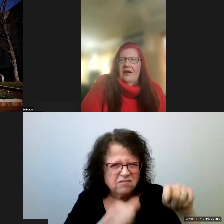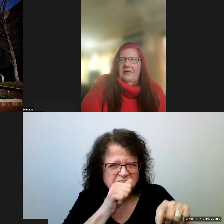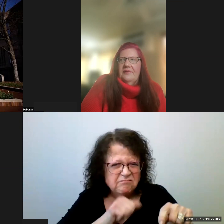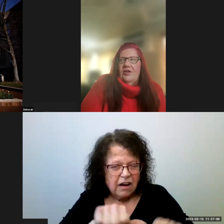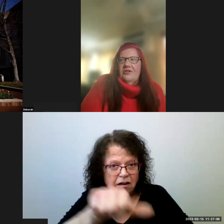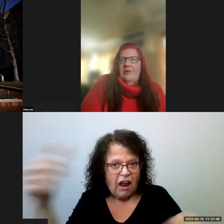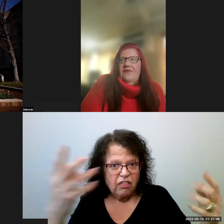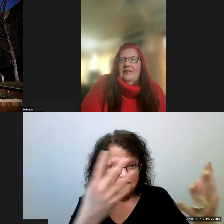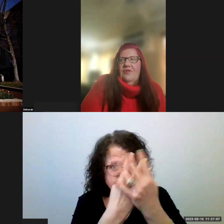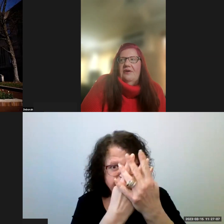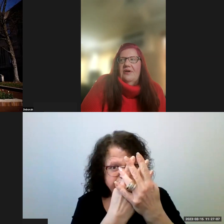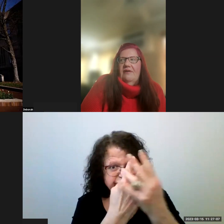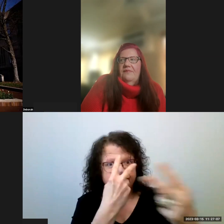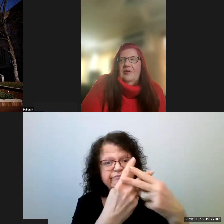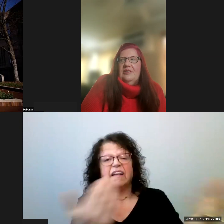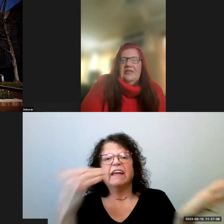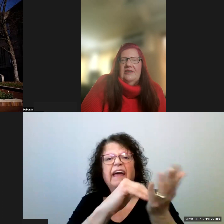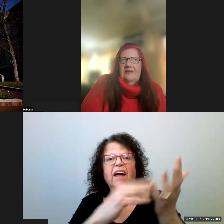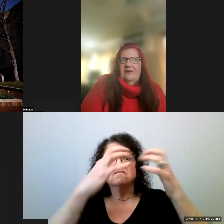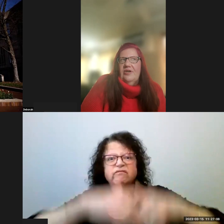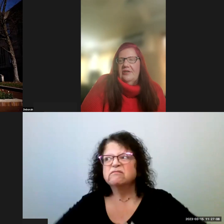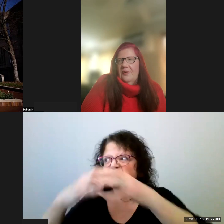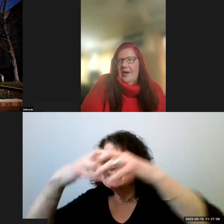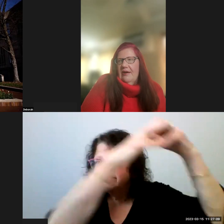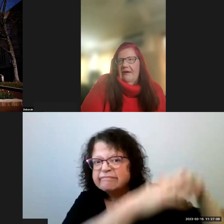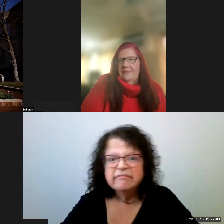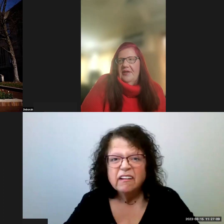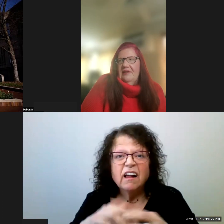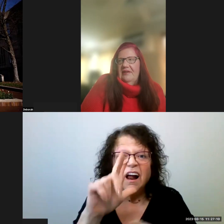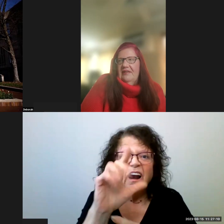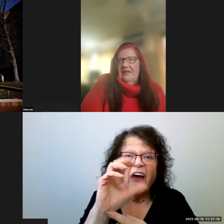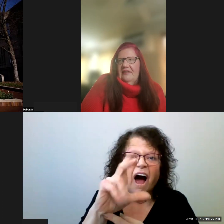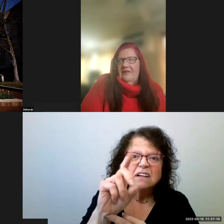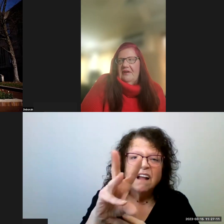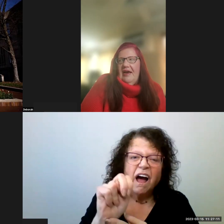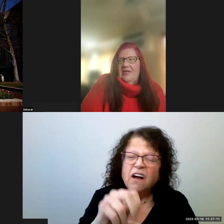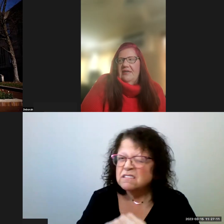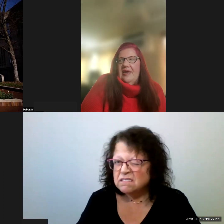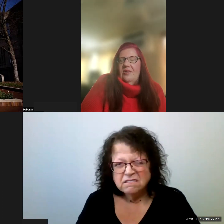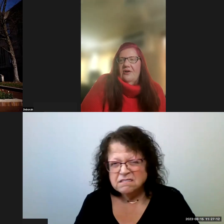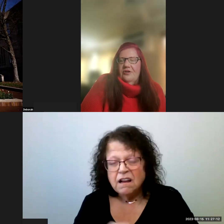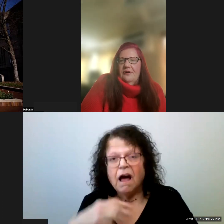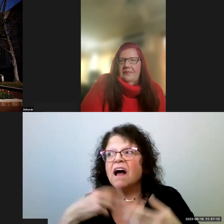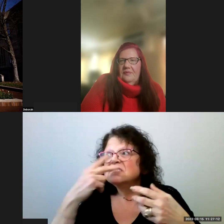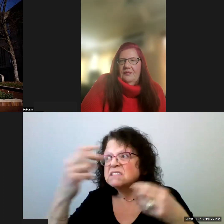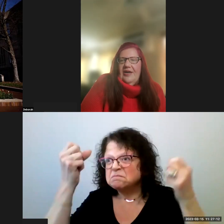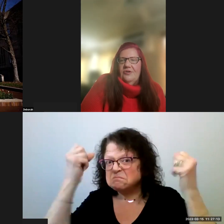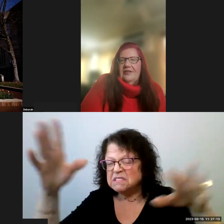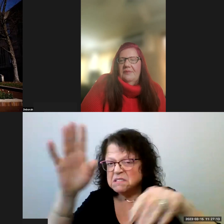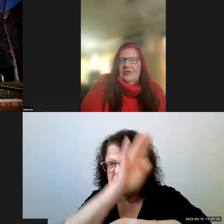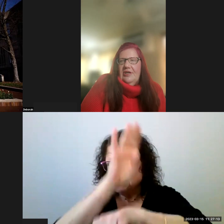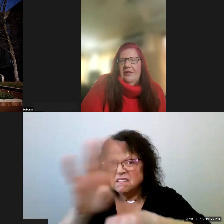long-term effects of businesses is still continuing. I've seen many long-term restaurants in particular